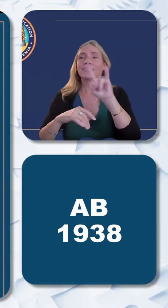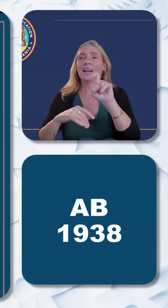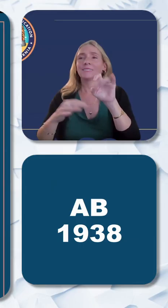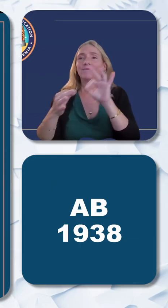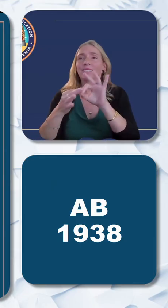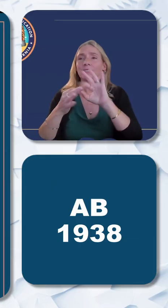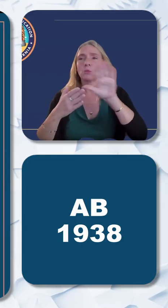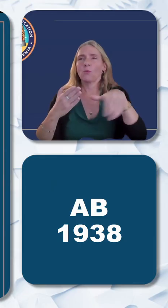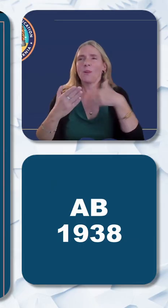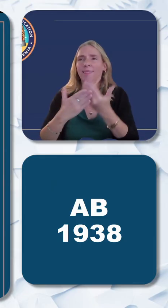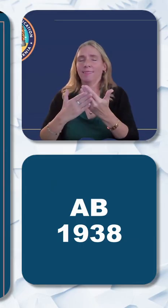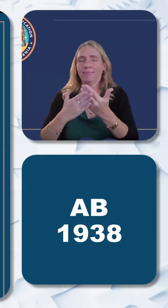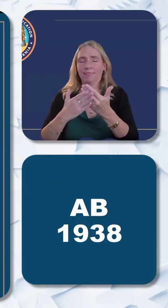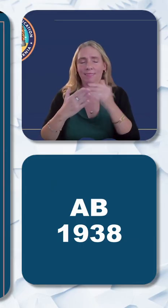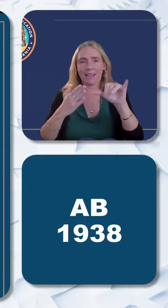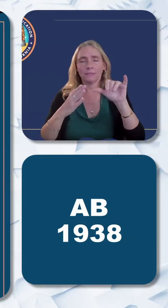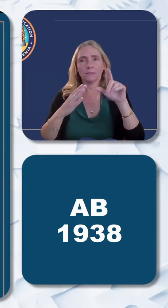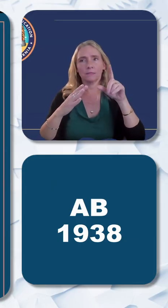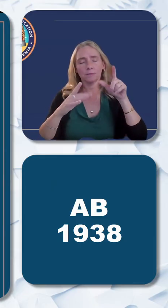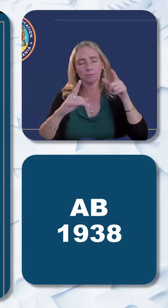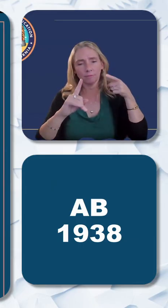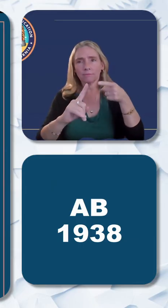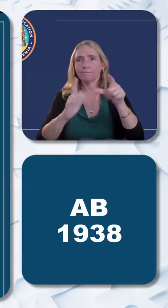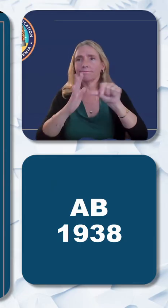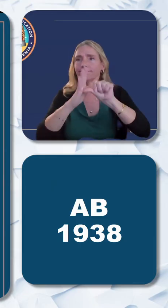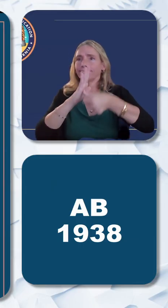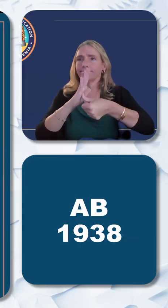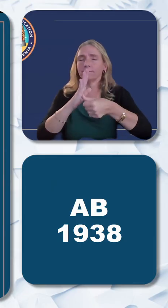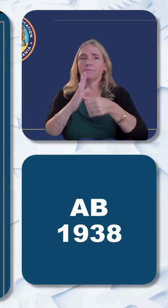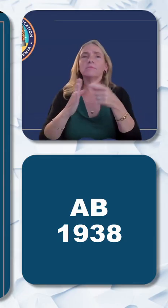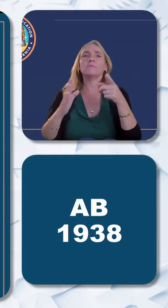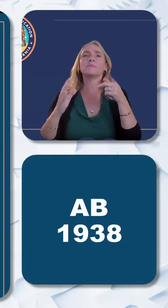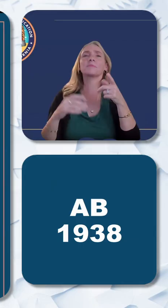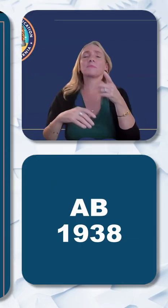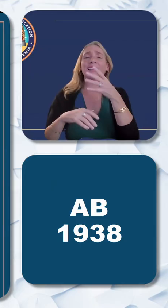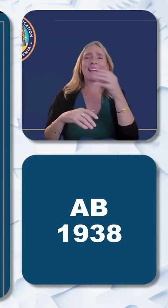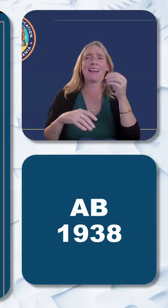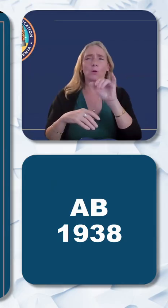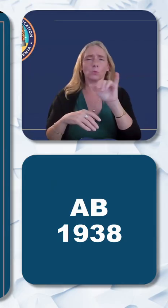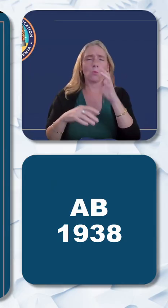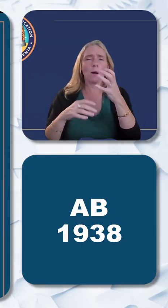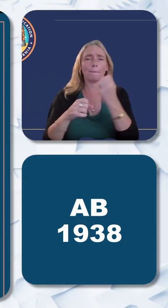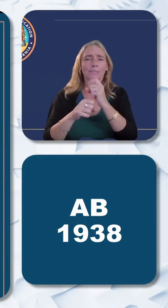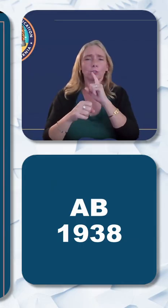There is no such thing as one-size-fits-all people. That is the key language here.